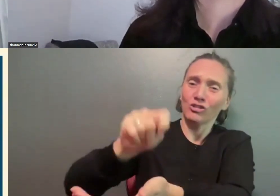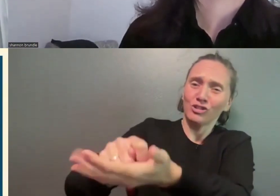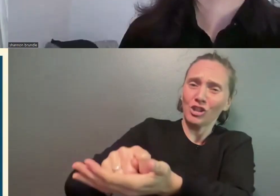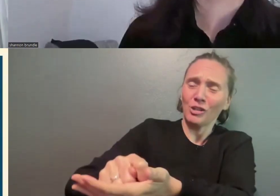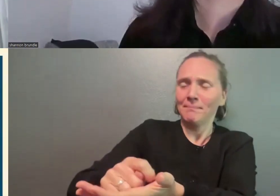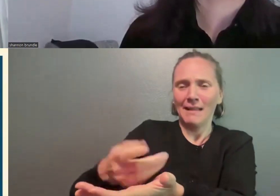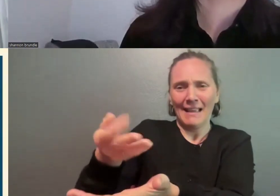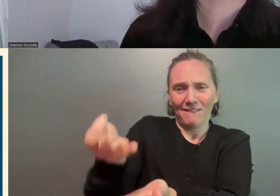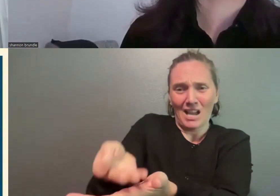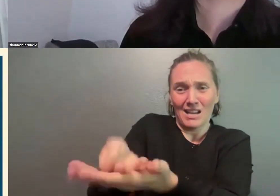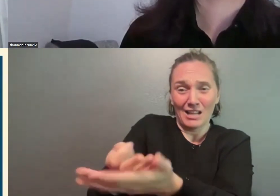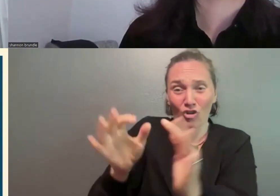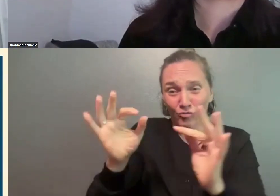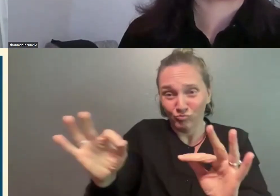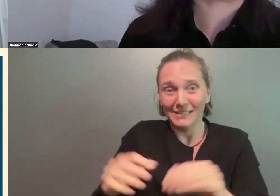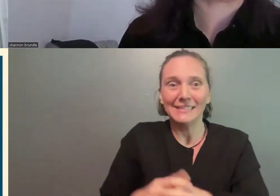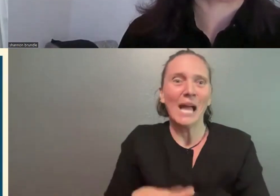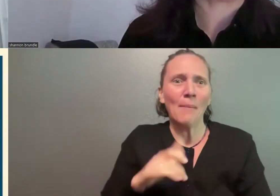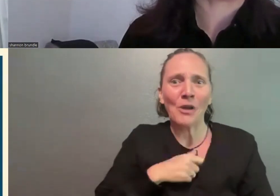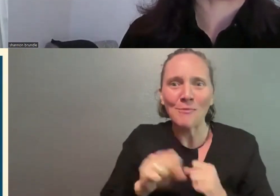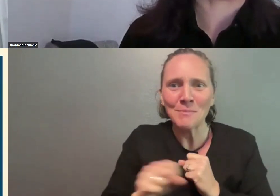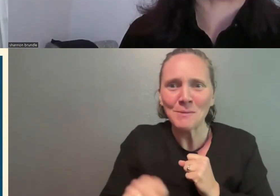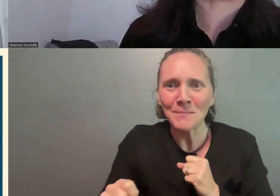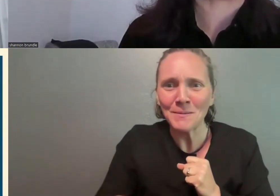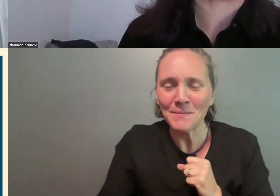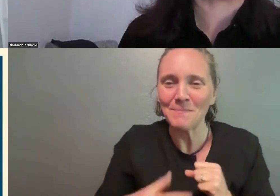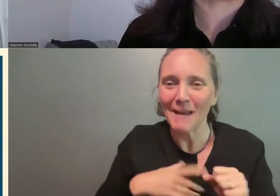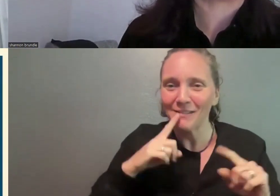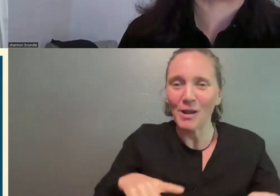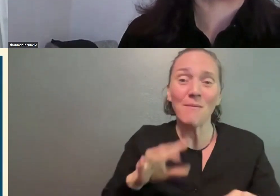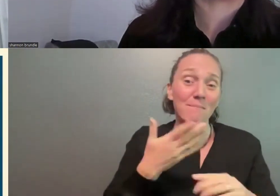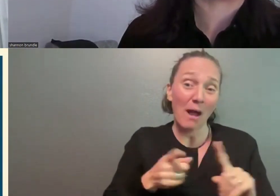I realize I probably went a little over on answering that, just a good one. The next